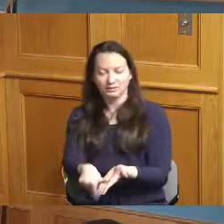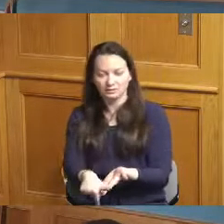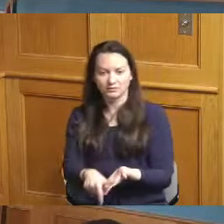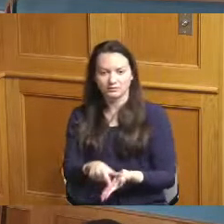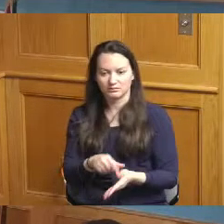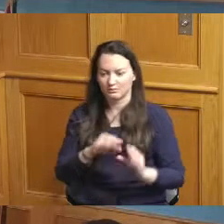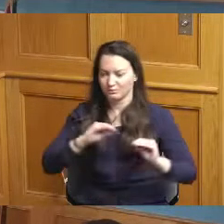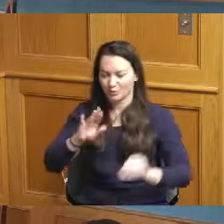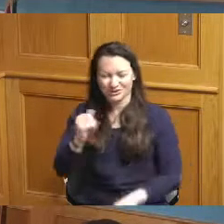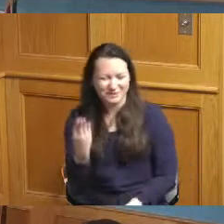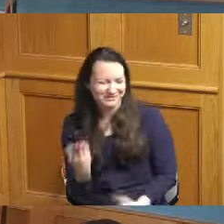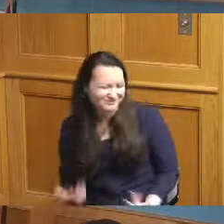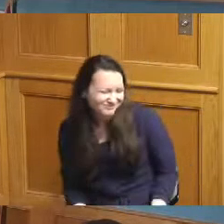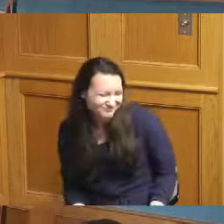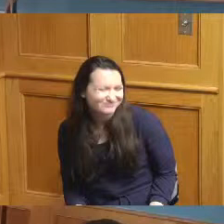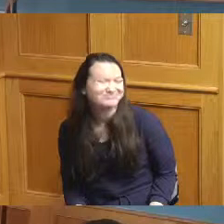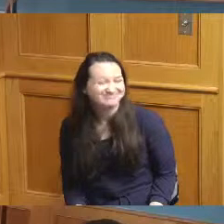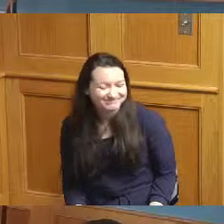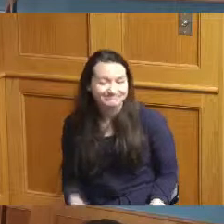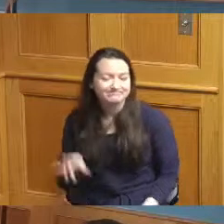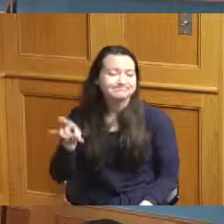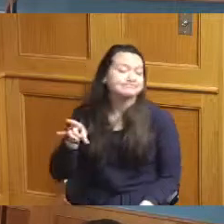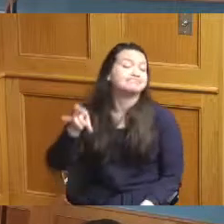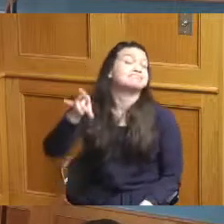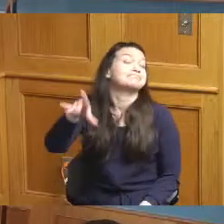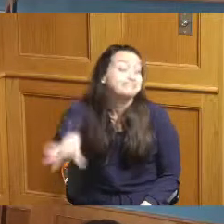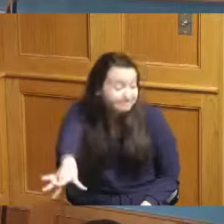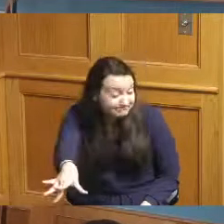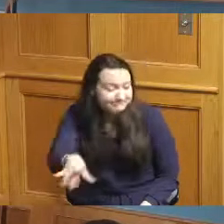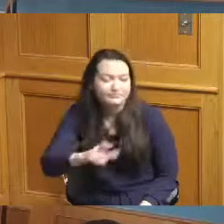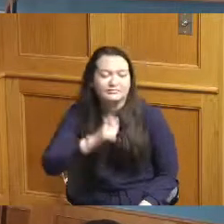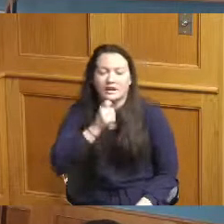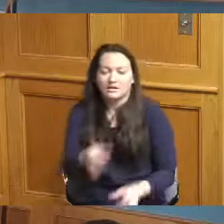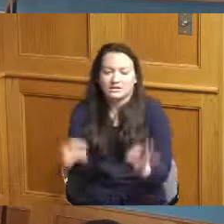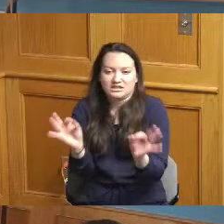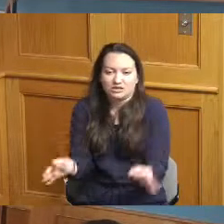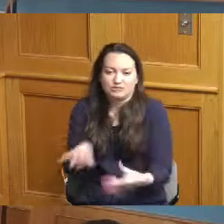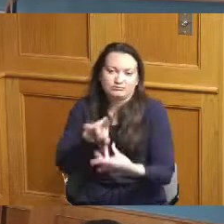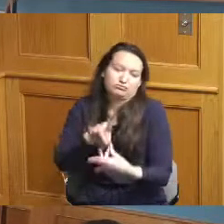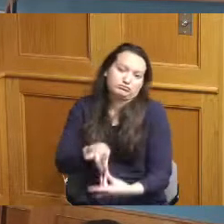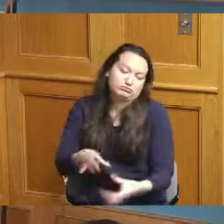a job so I just want to put that out there not seeing the decision that I made but would like to